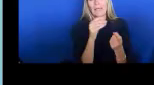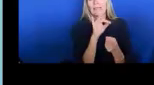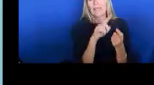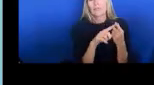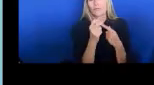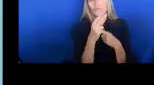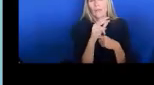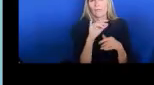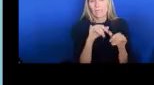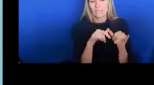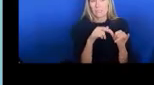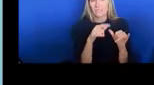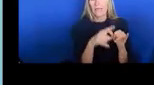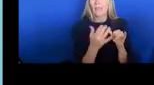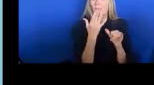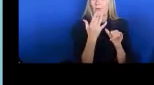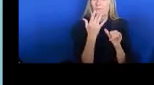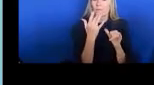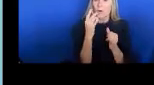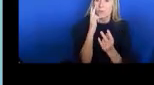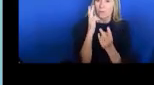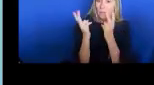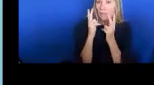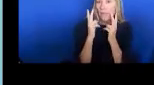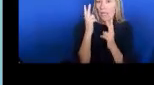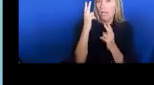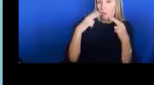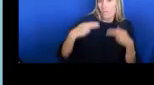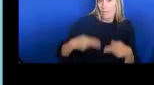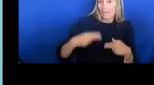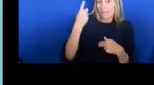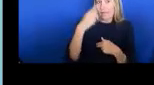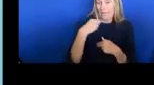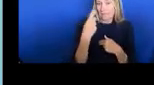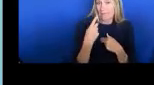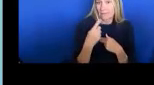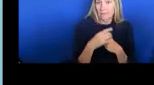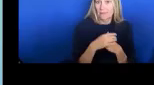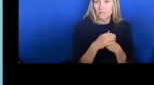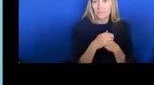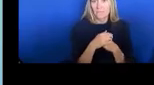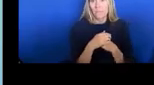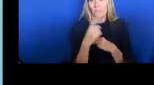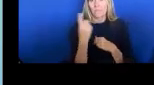prefer obviously bright objects, movement. A study was done, and